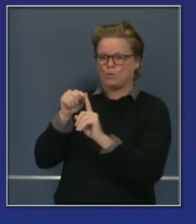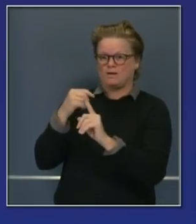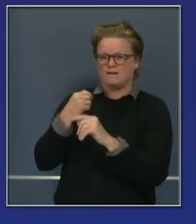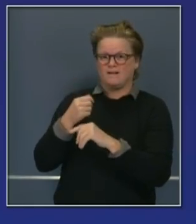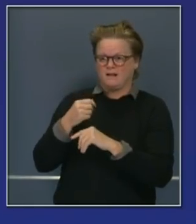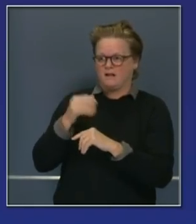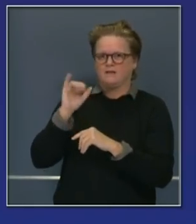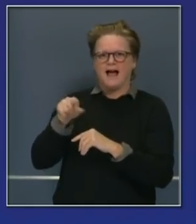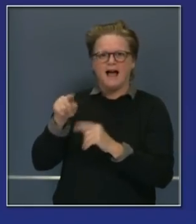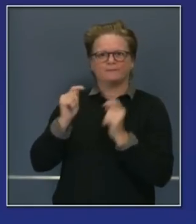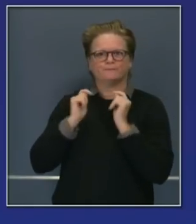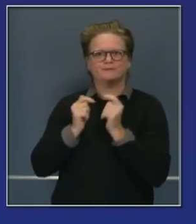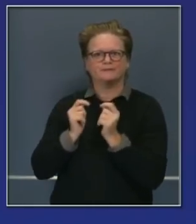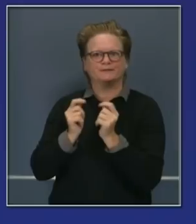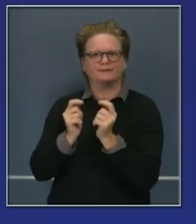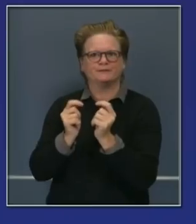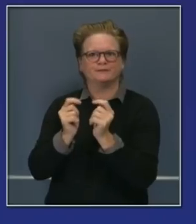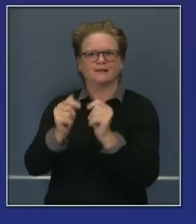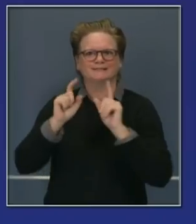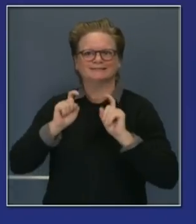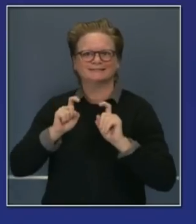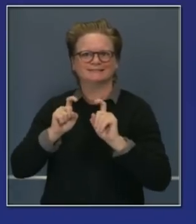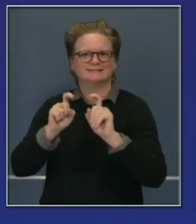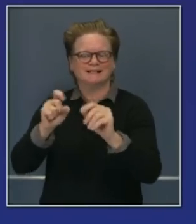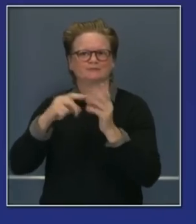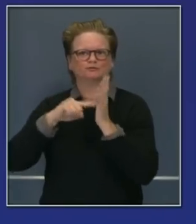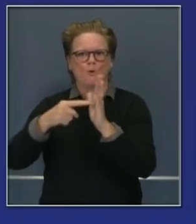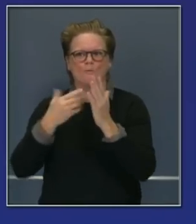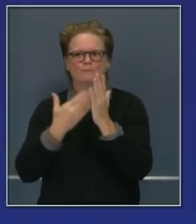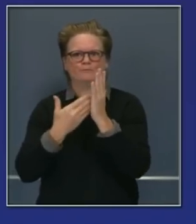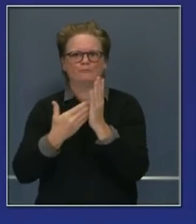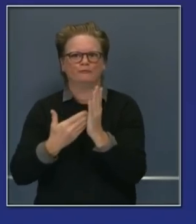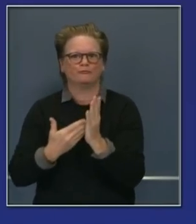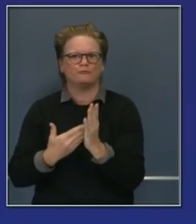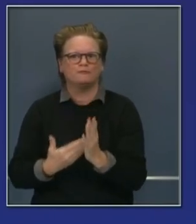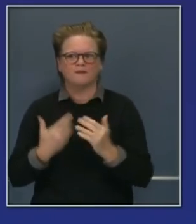ANNOUNCED JUST A WEEK OR SO AGO. THAT LAB IS JUST GETTING UP.